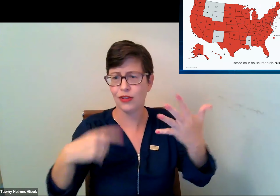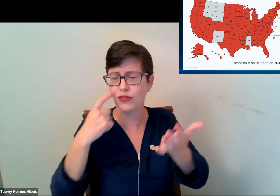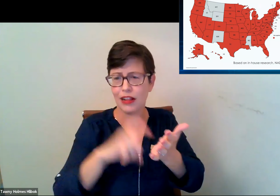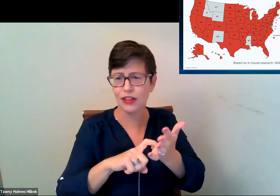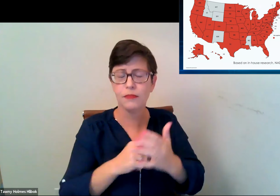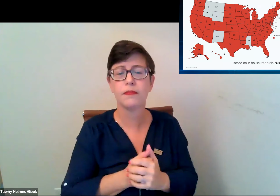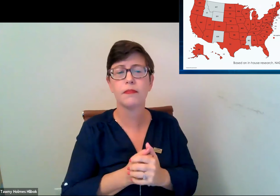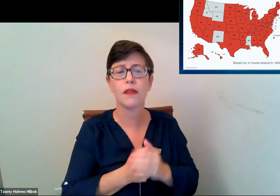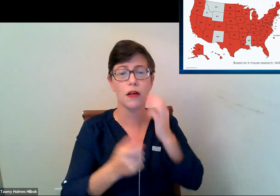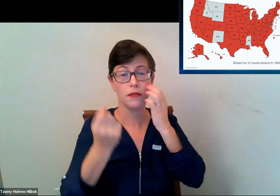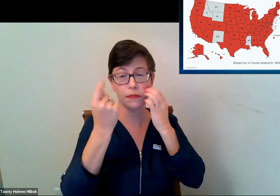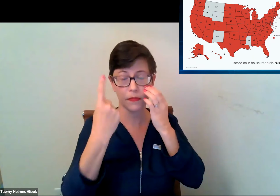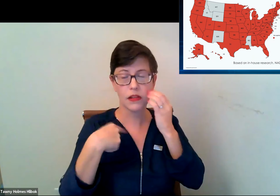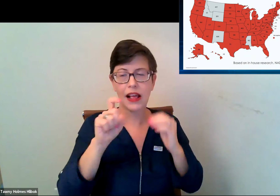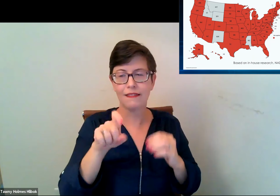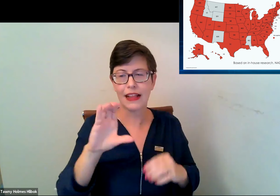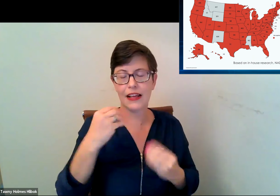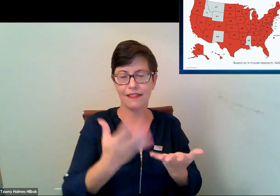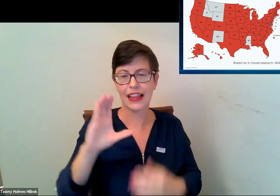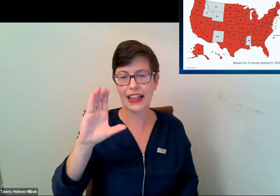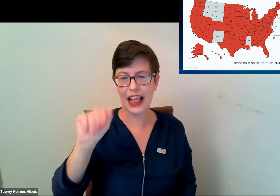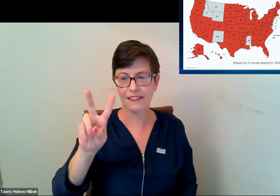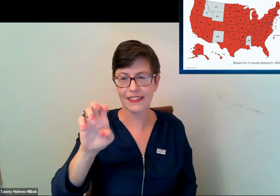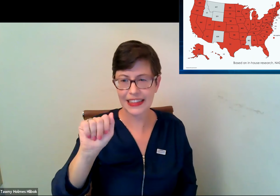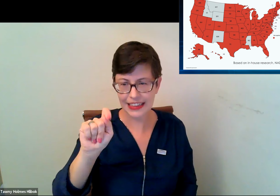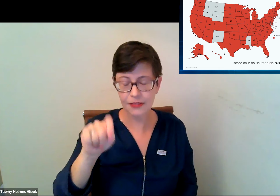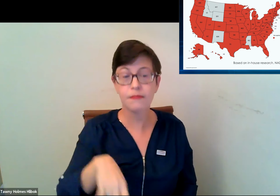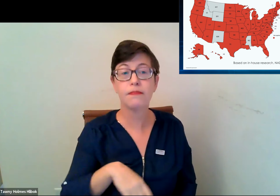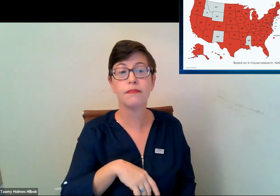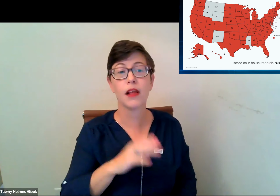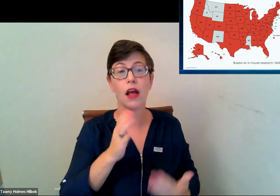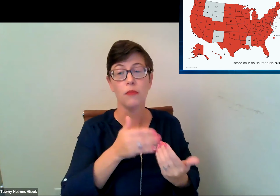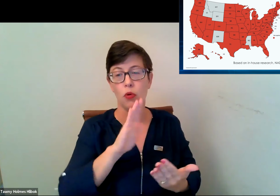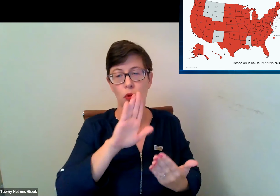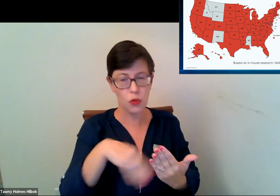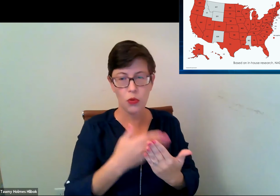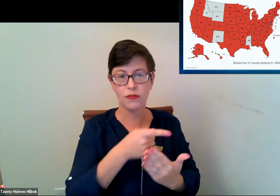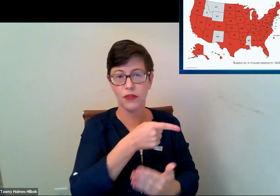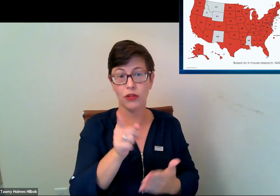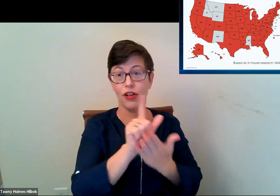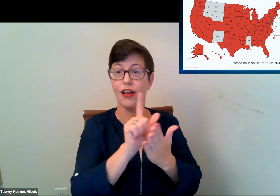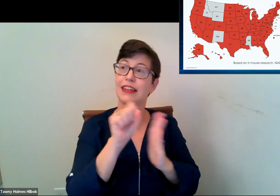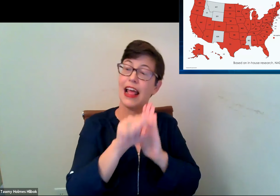at this time, there were only five that did not recognize asl is a language. There is a caveat to that, however.